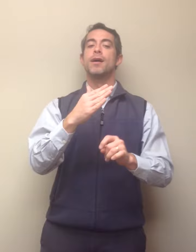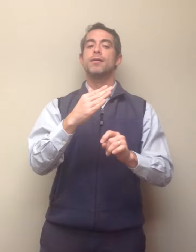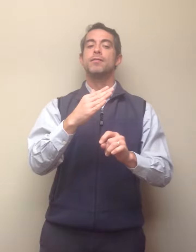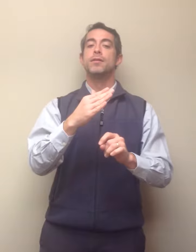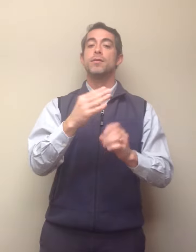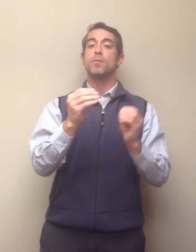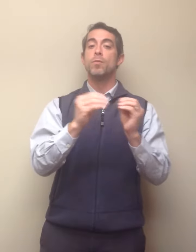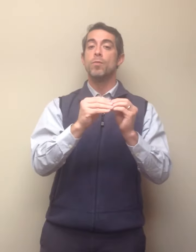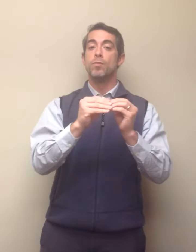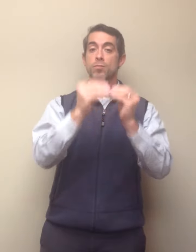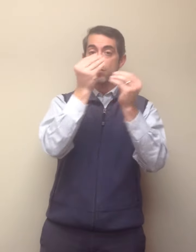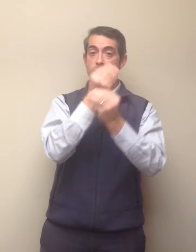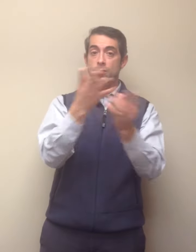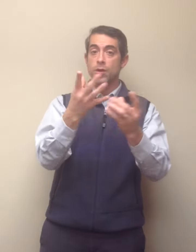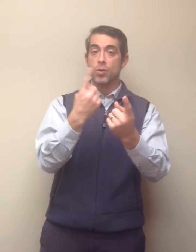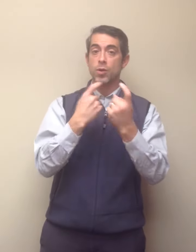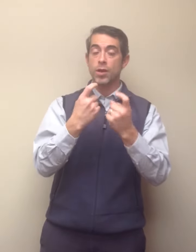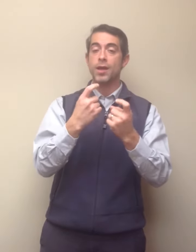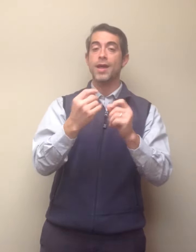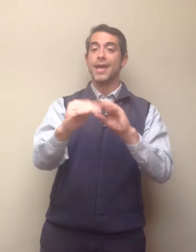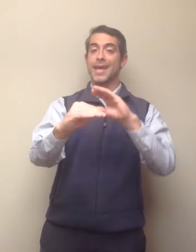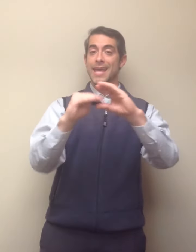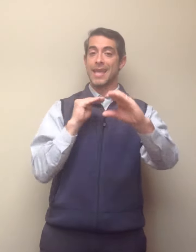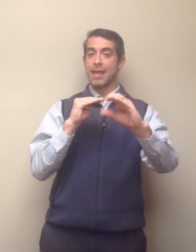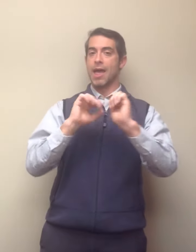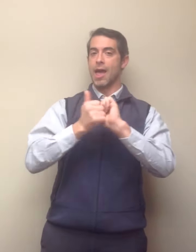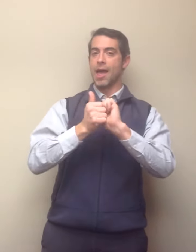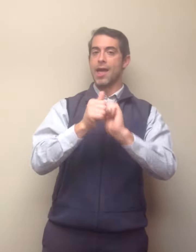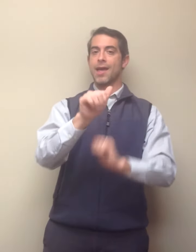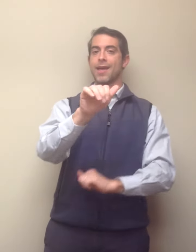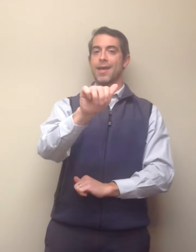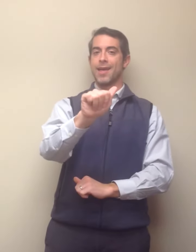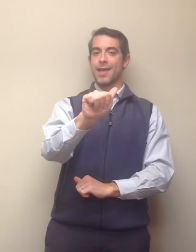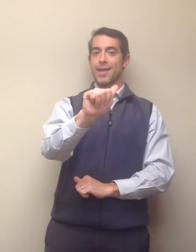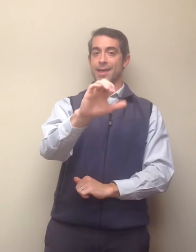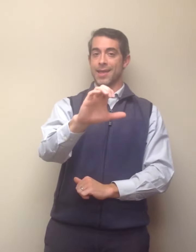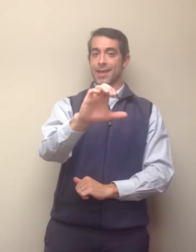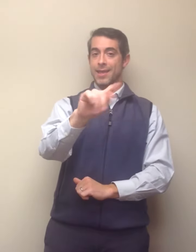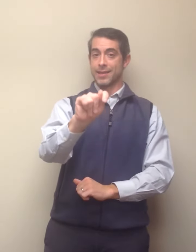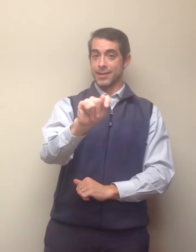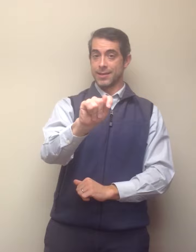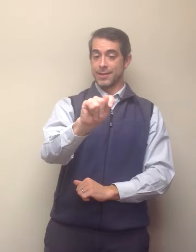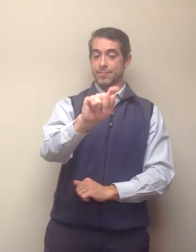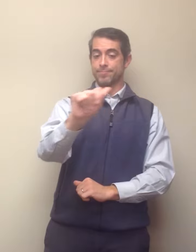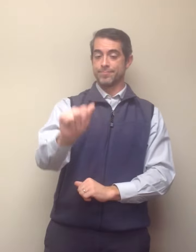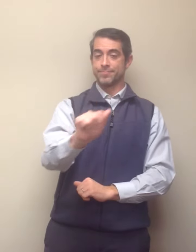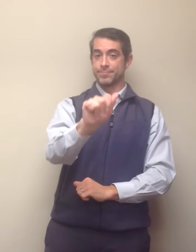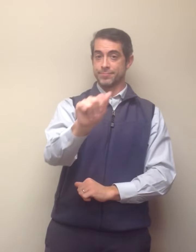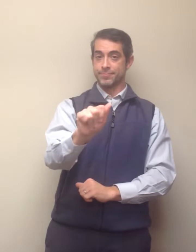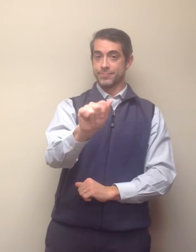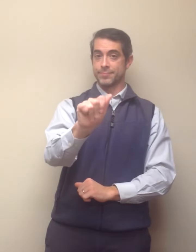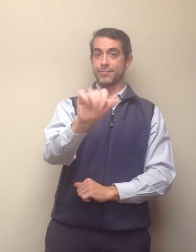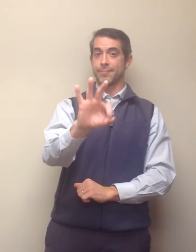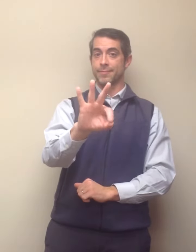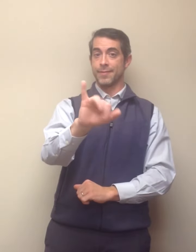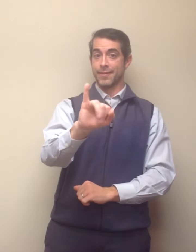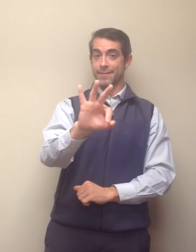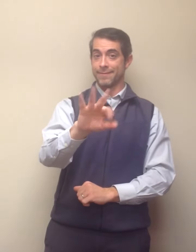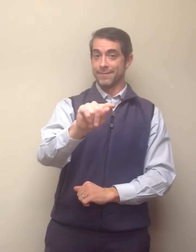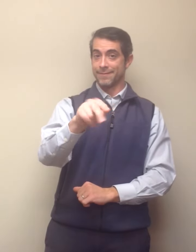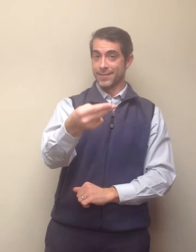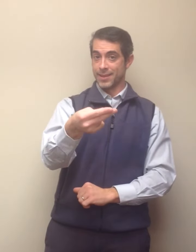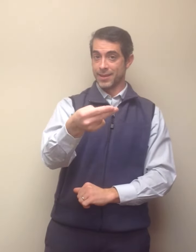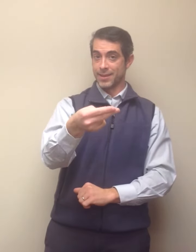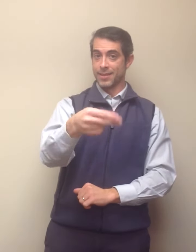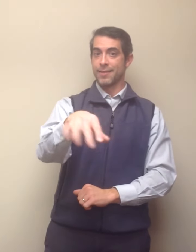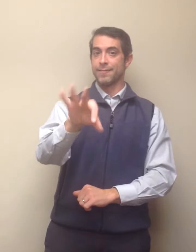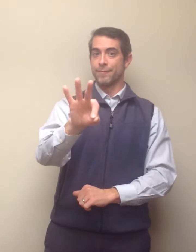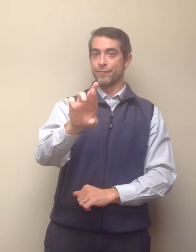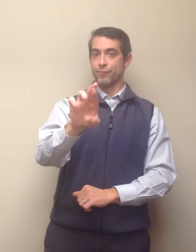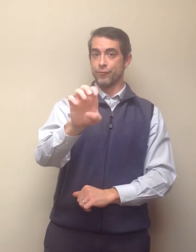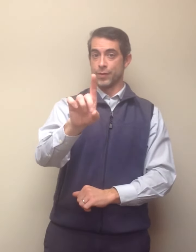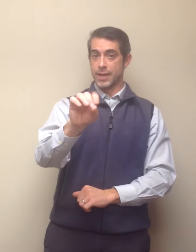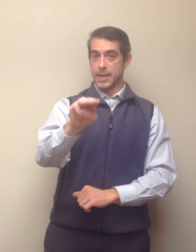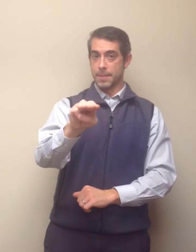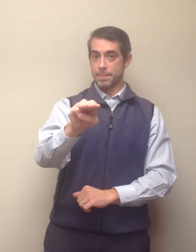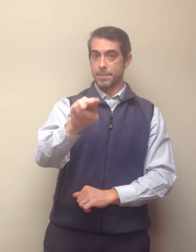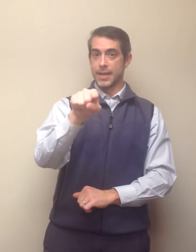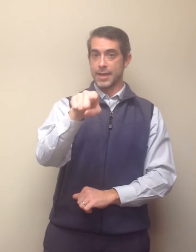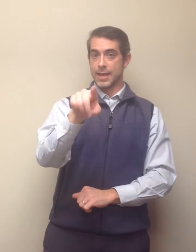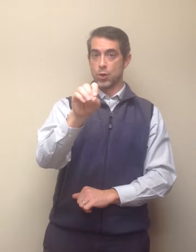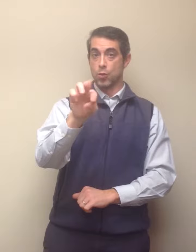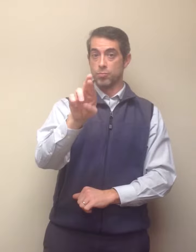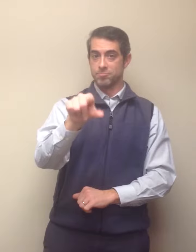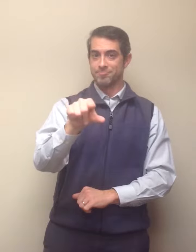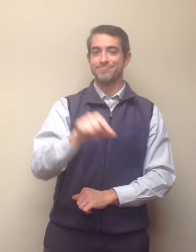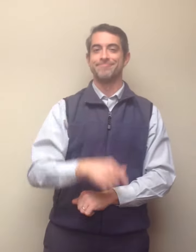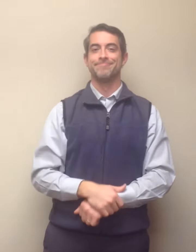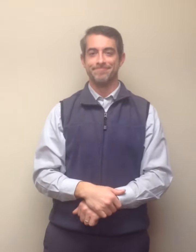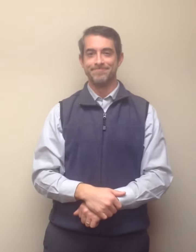act@fifthfreedom.org